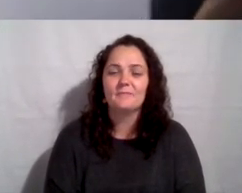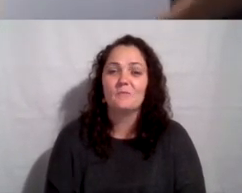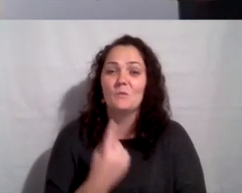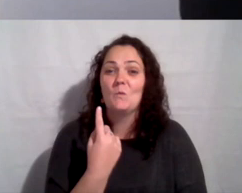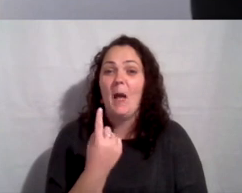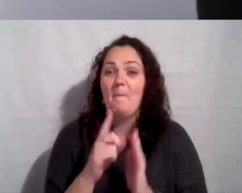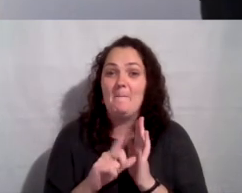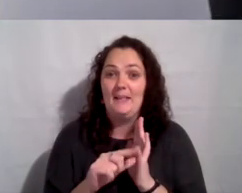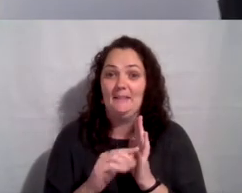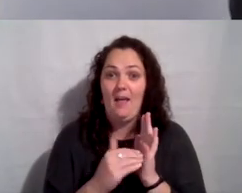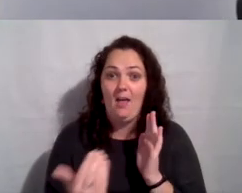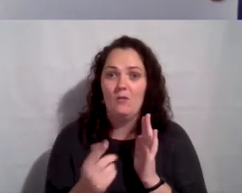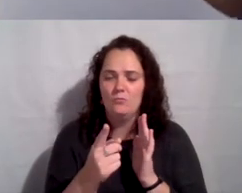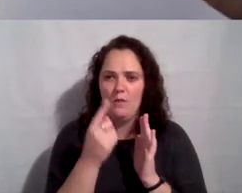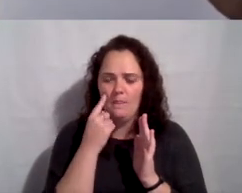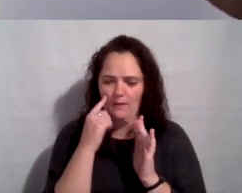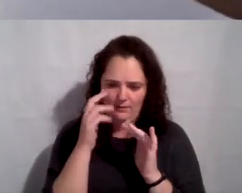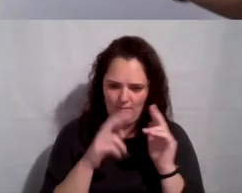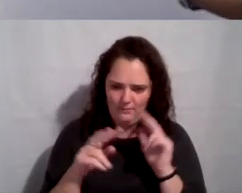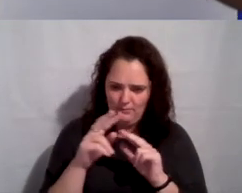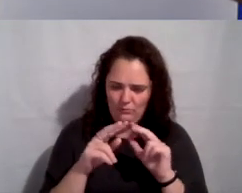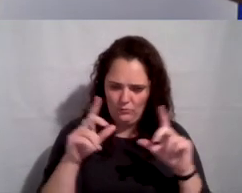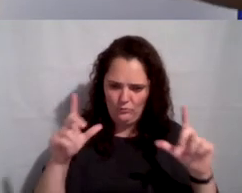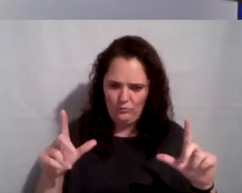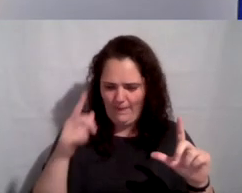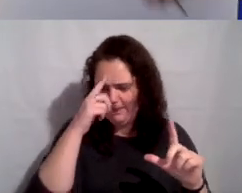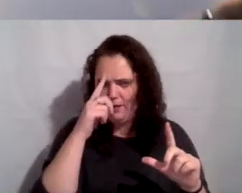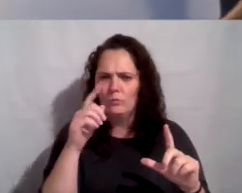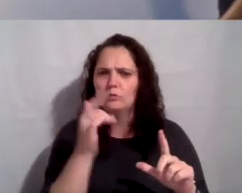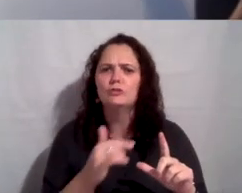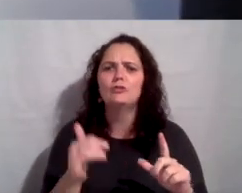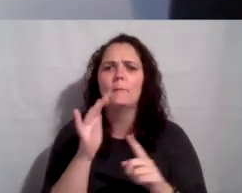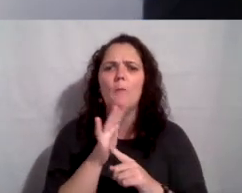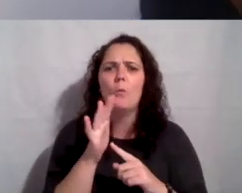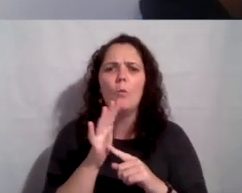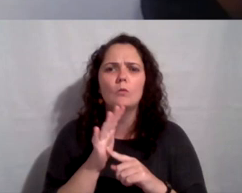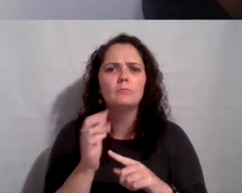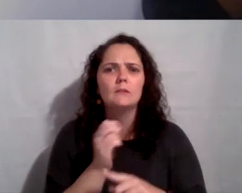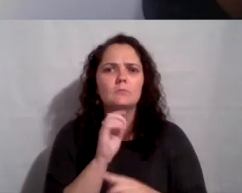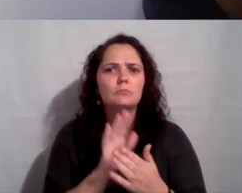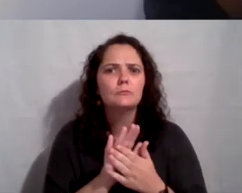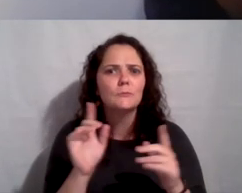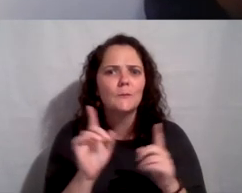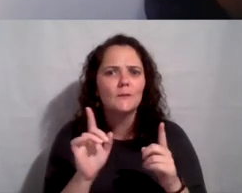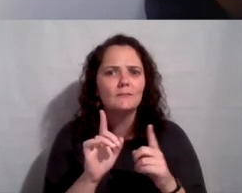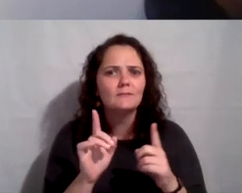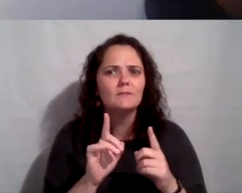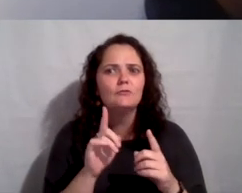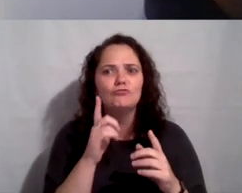In your final minute, think about your drawing, look at your drawing, think about what's important in your drawing and come and try to really emphasise